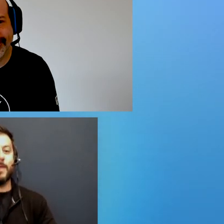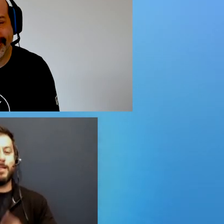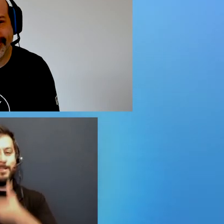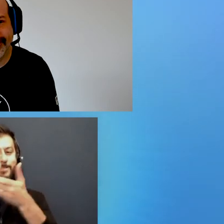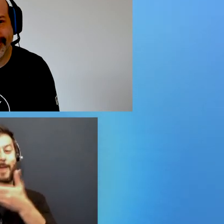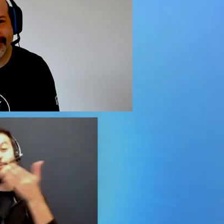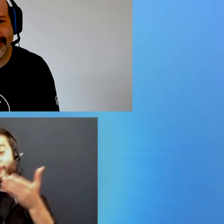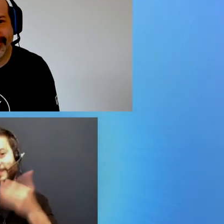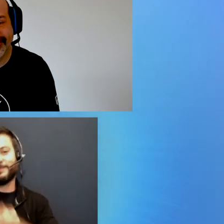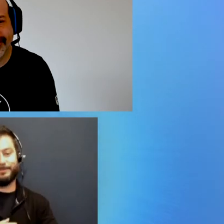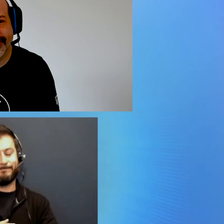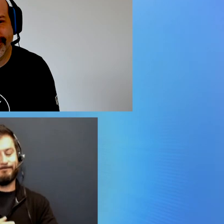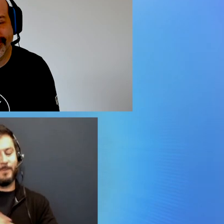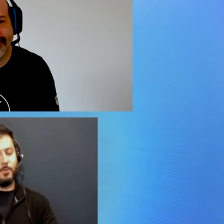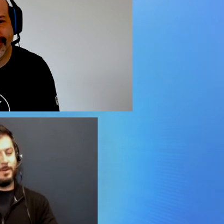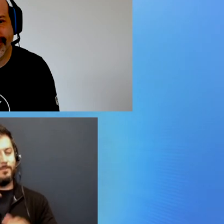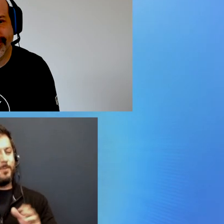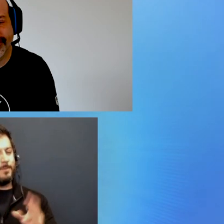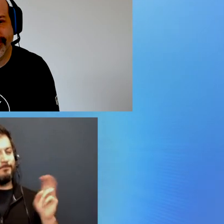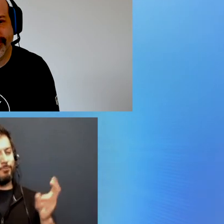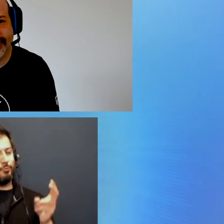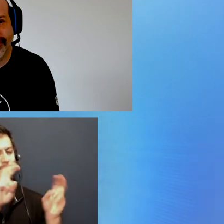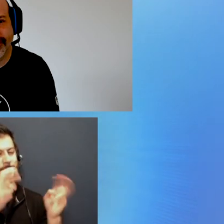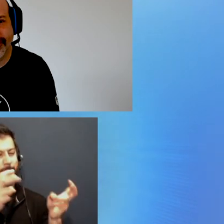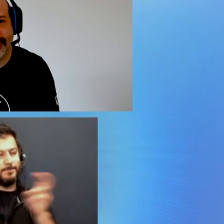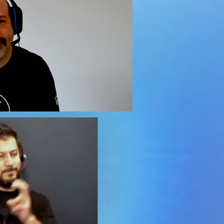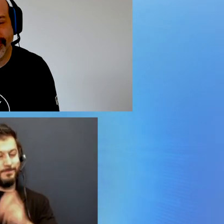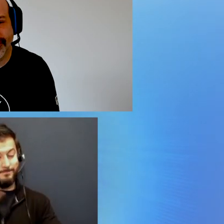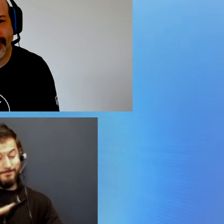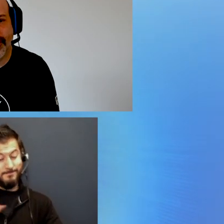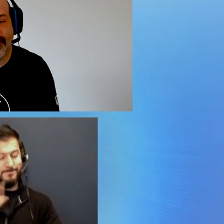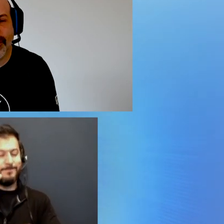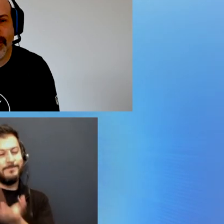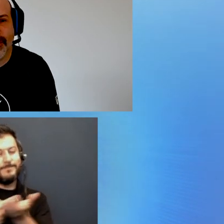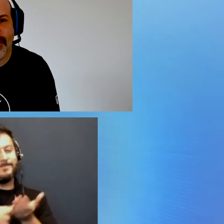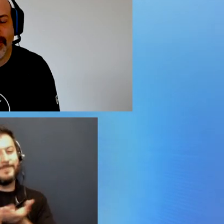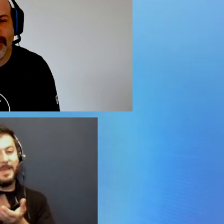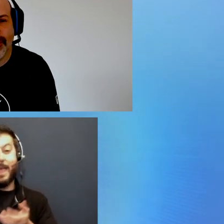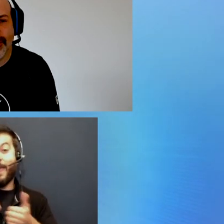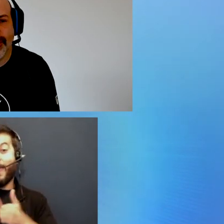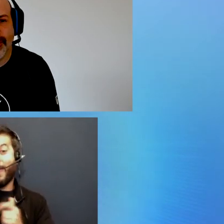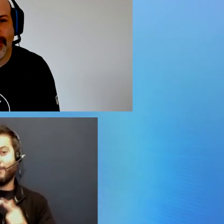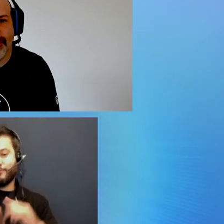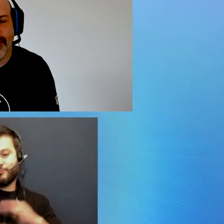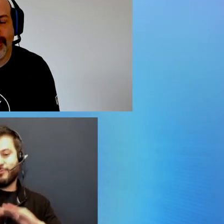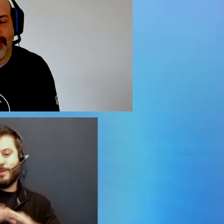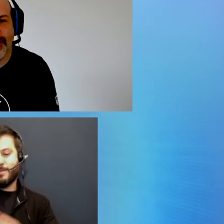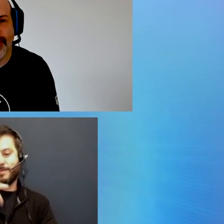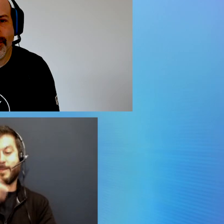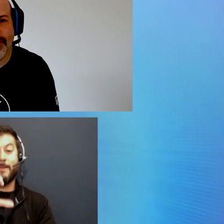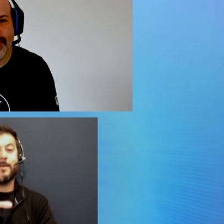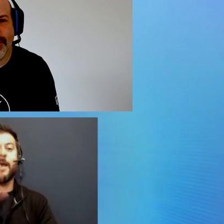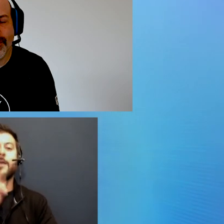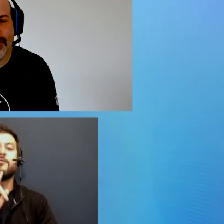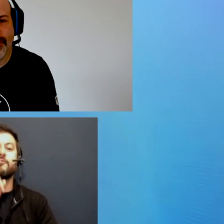In this video, we'll be covering two topics. Aaron, Maurizio, and I will start by talking how to run Epic's Unreal Pixel Streaming